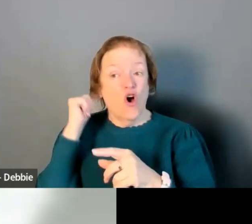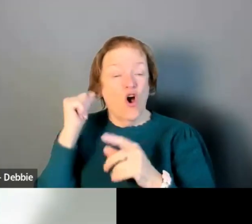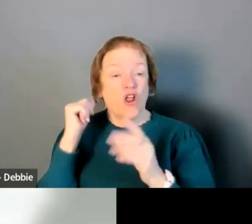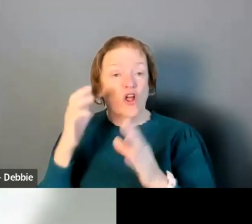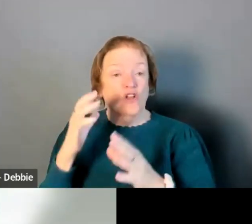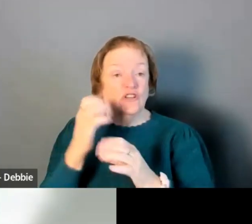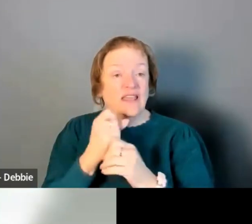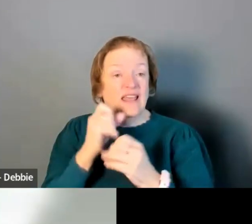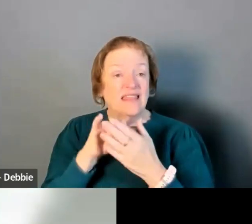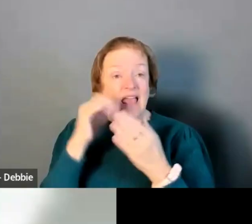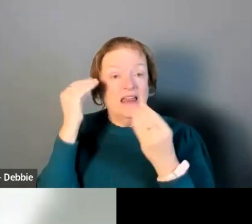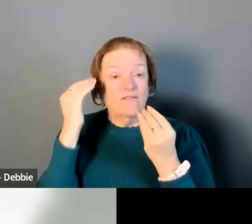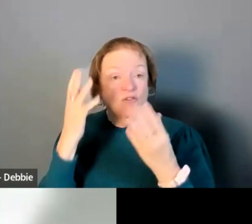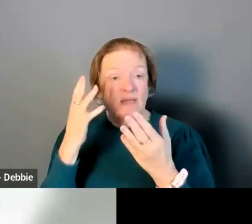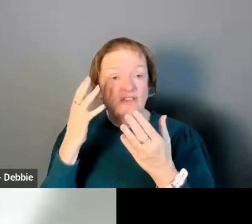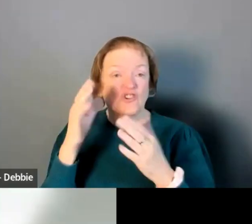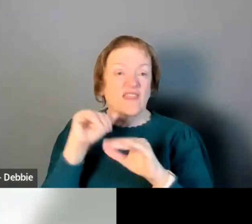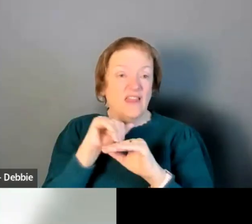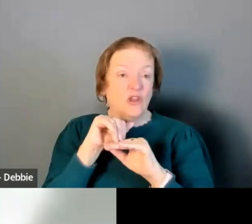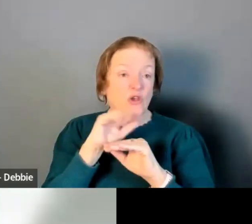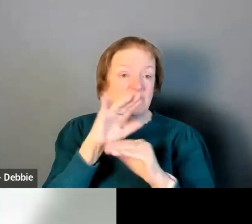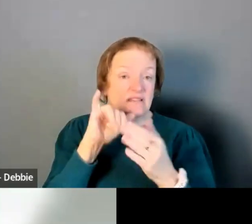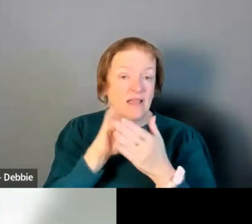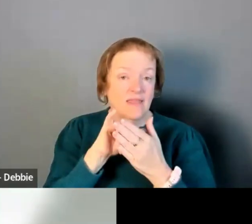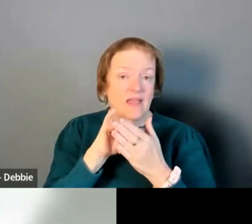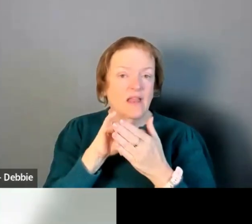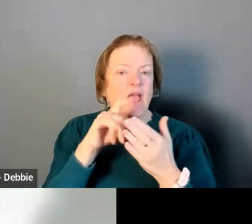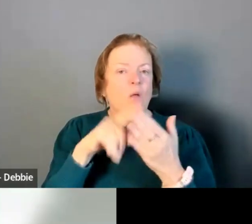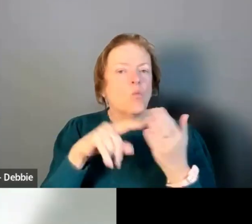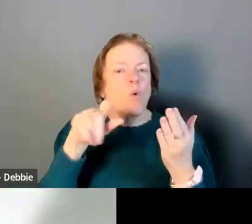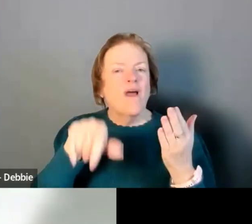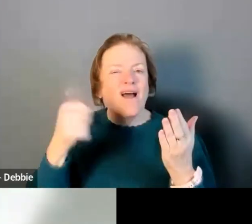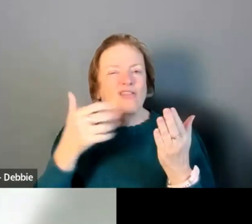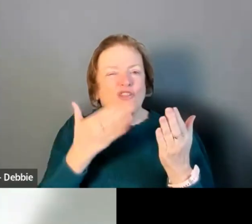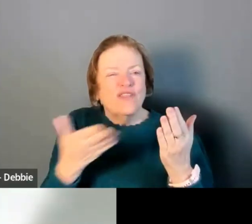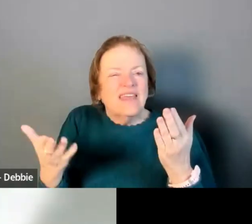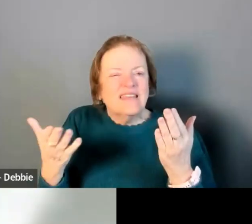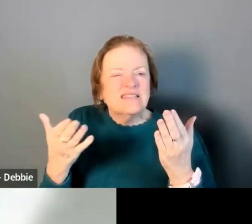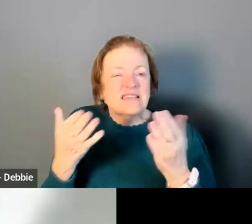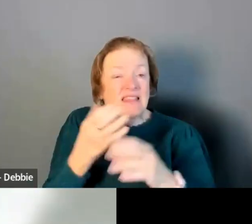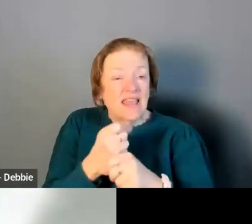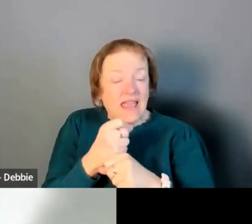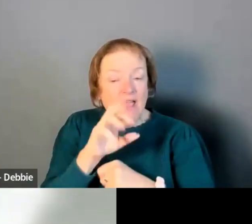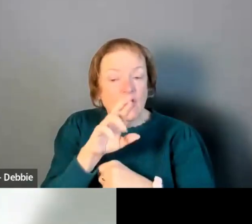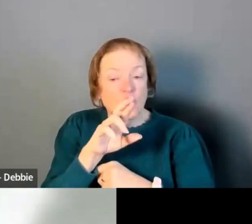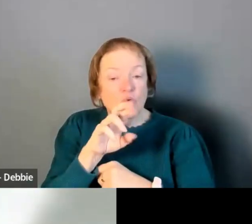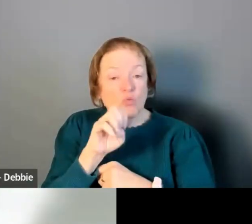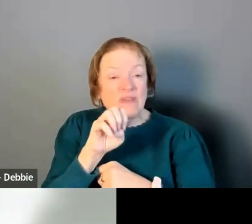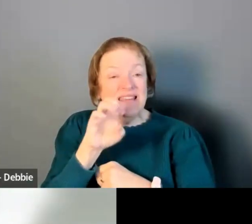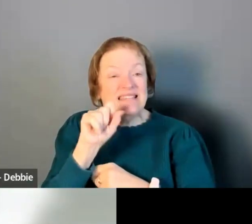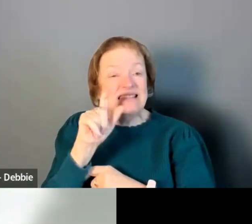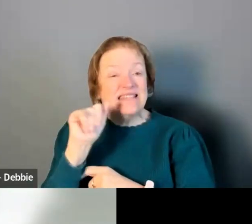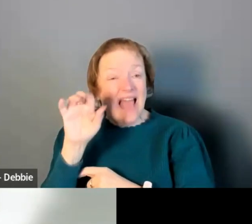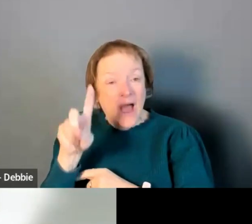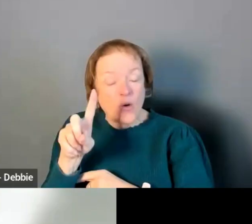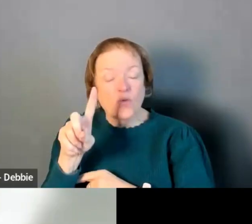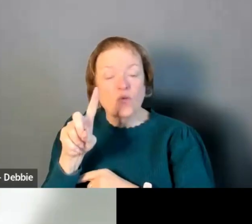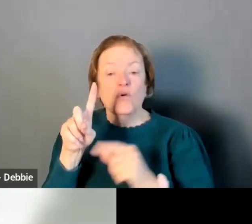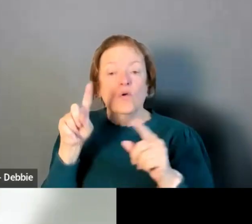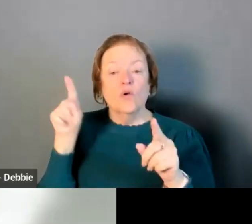you can send that in. You can also say, what accessories did they get? ReSound, at one time several years ago, were giving.